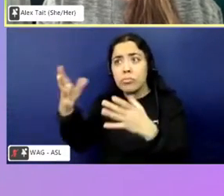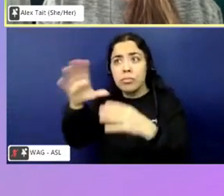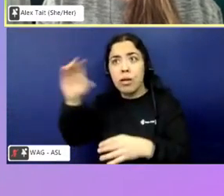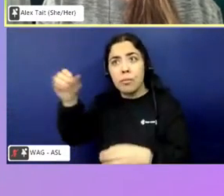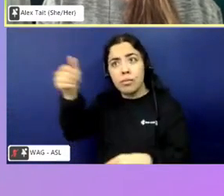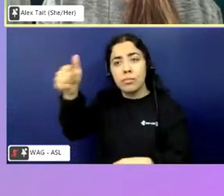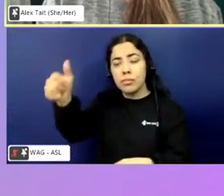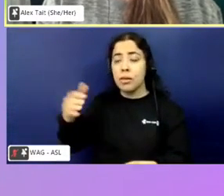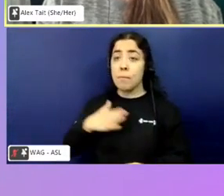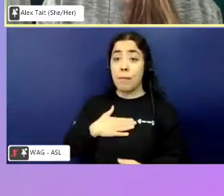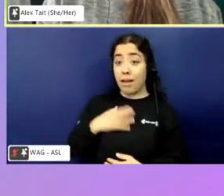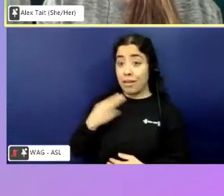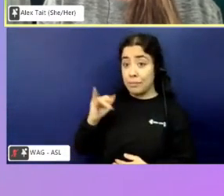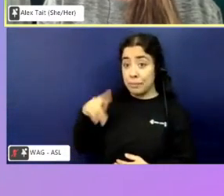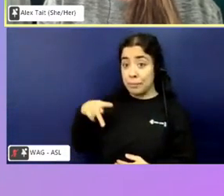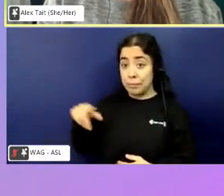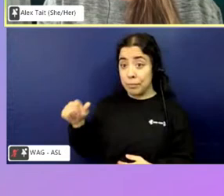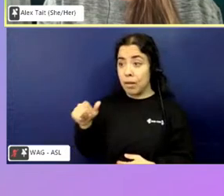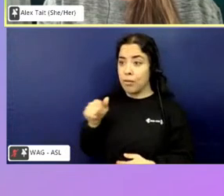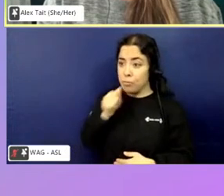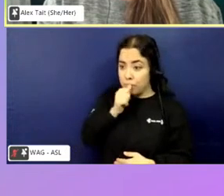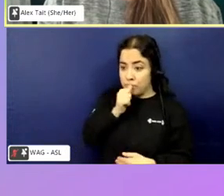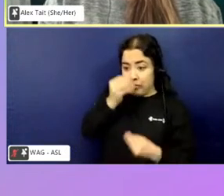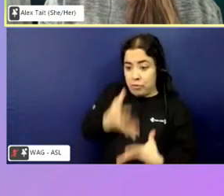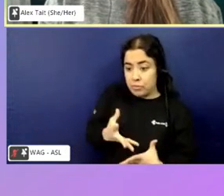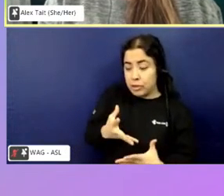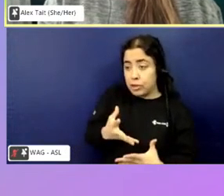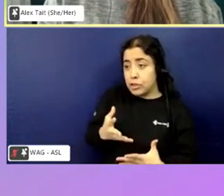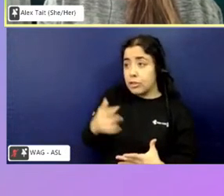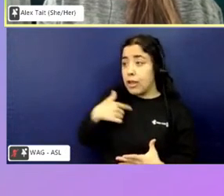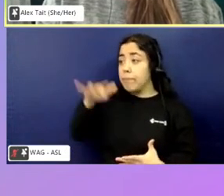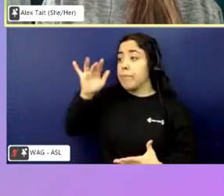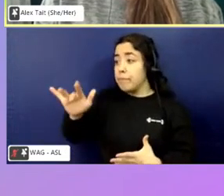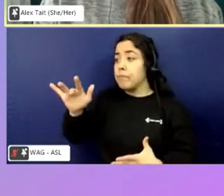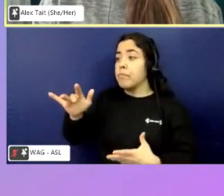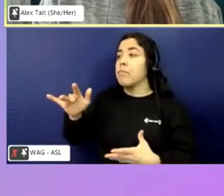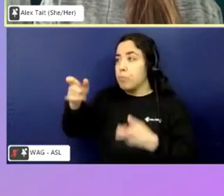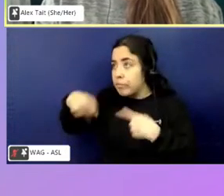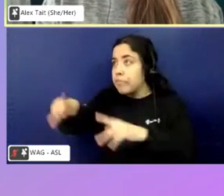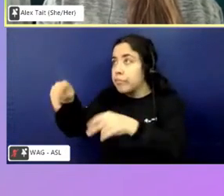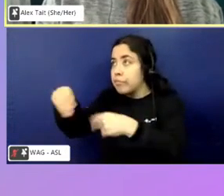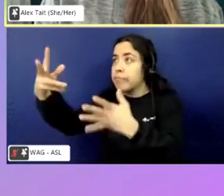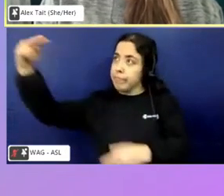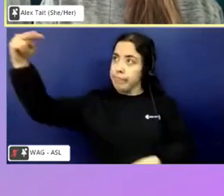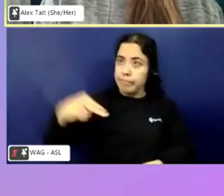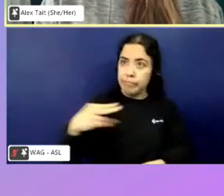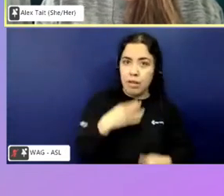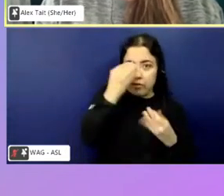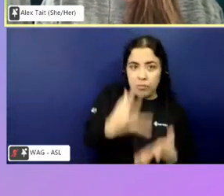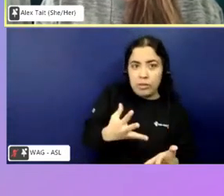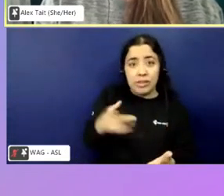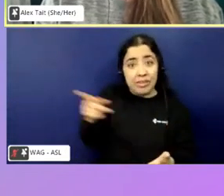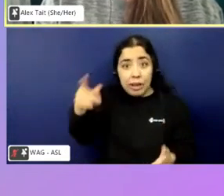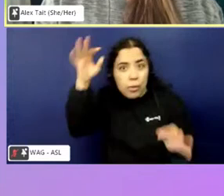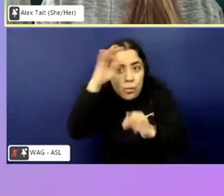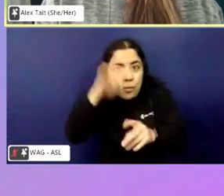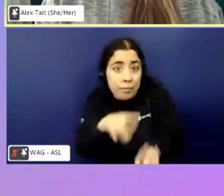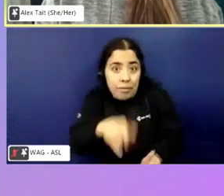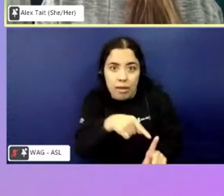give people guest accounts, people. People have no idea that they're given these companies legal access to their